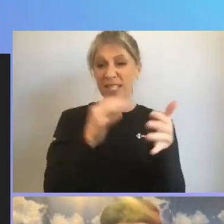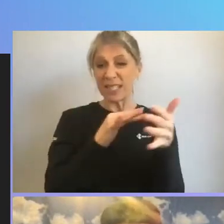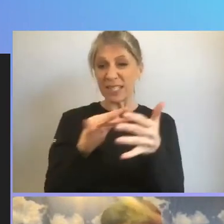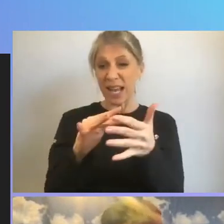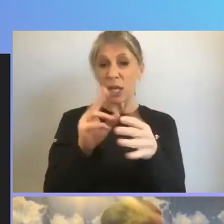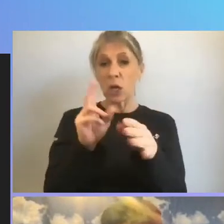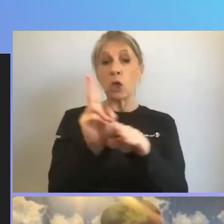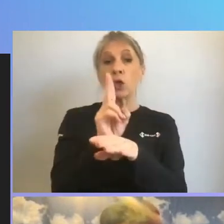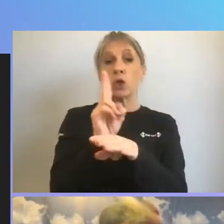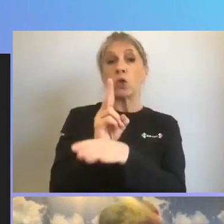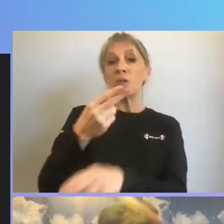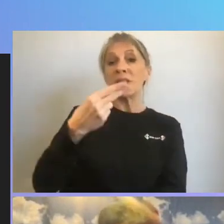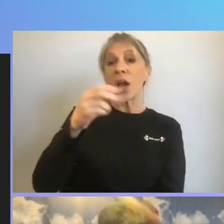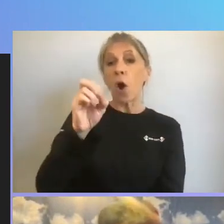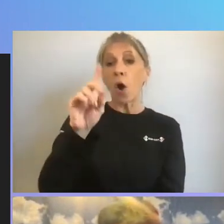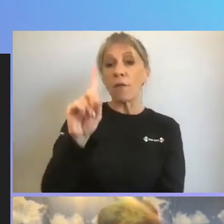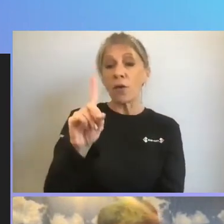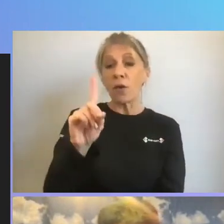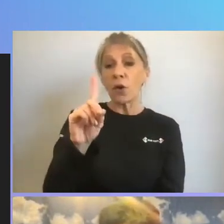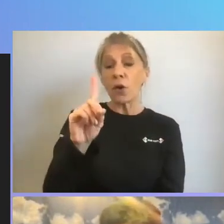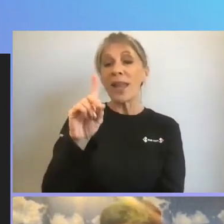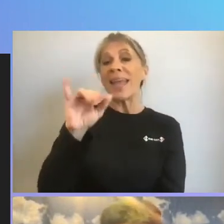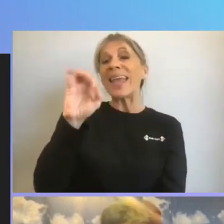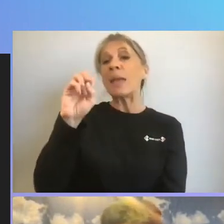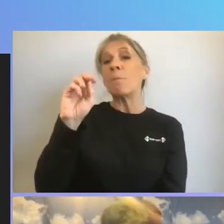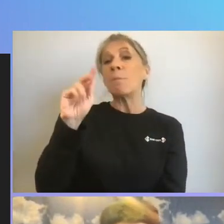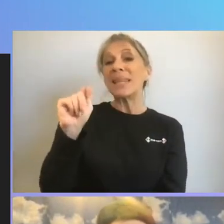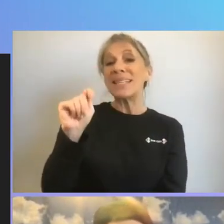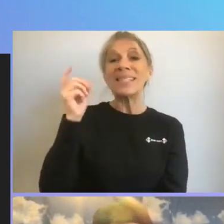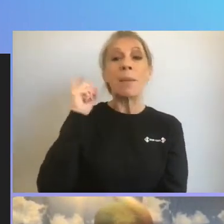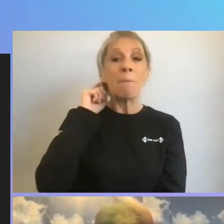using the Harvard implicit Bias,